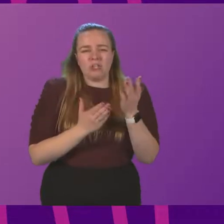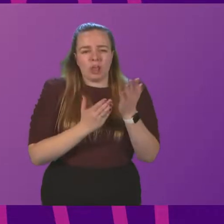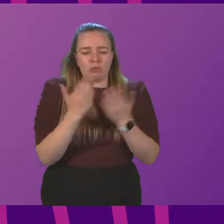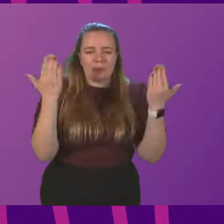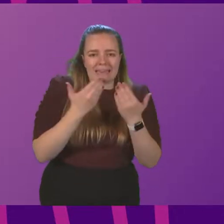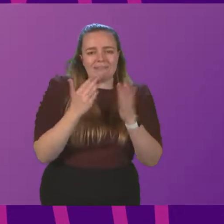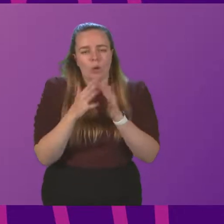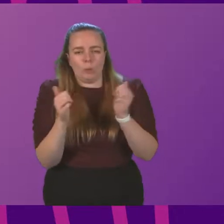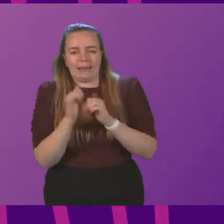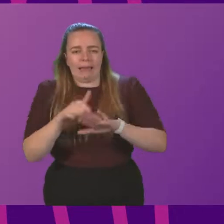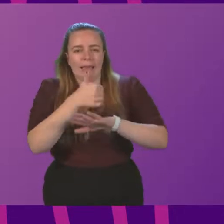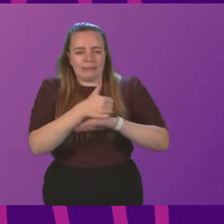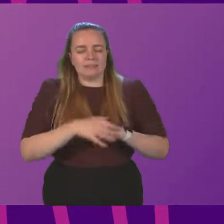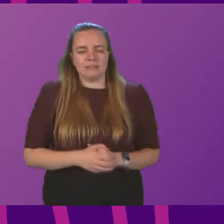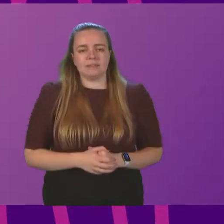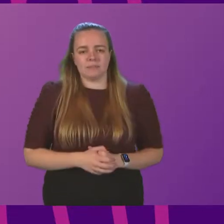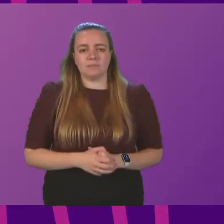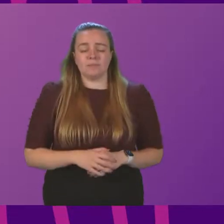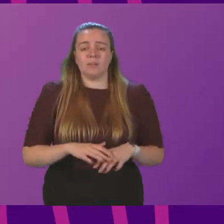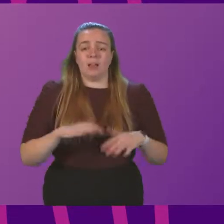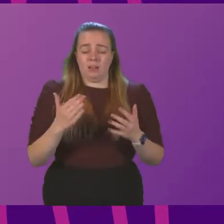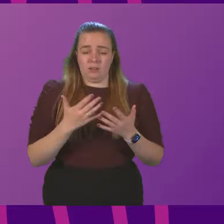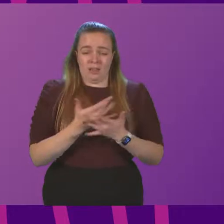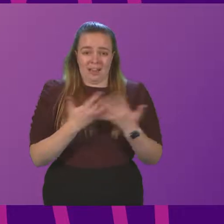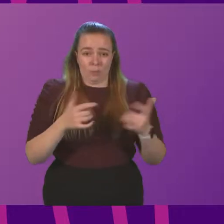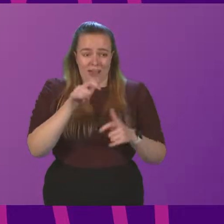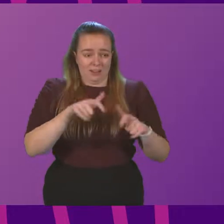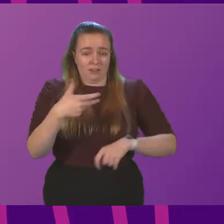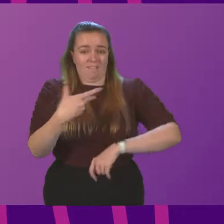weekends. Given the record volumes of vaccines that are already being delivered,